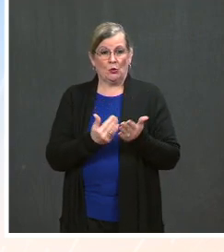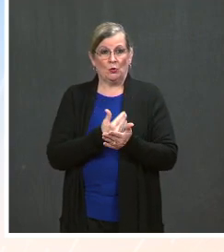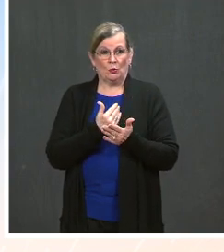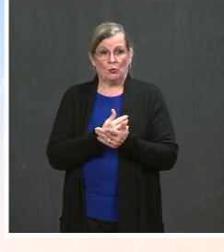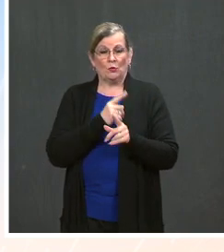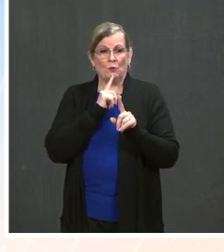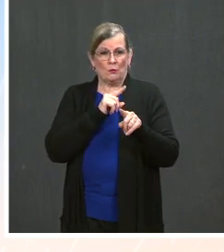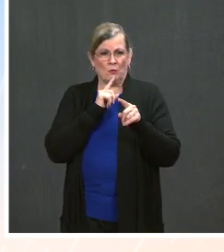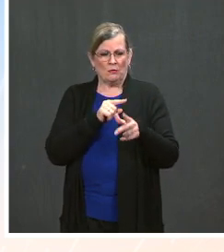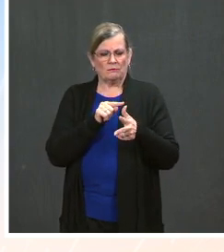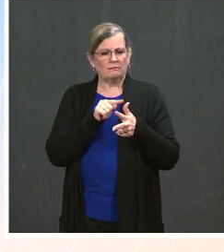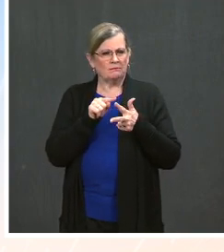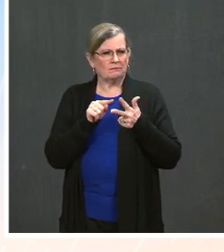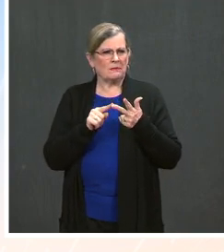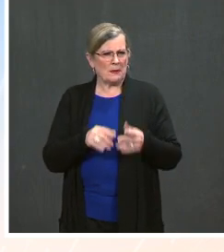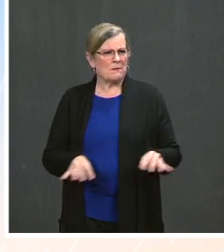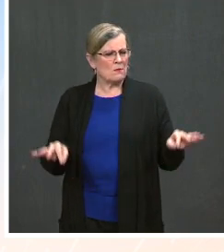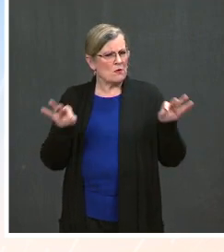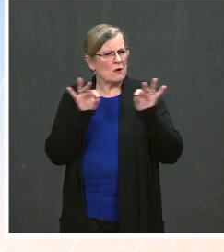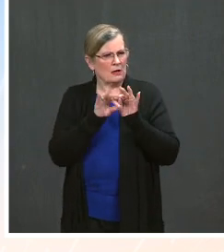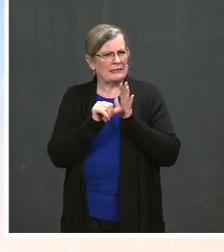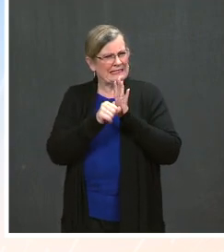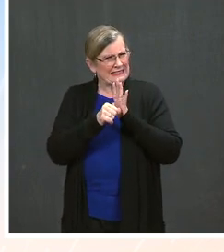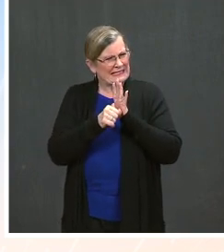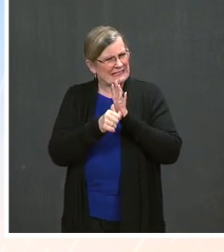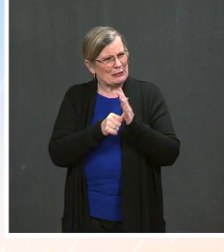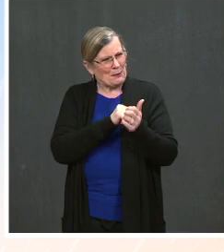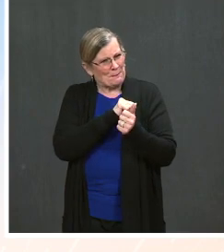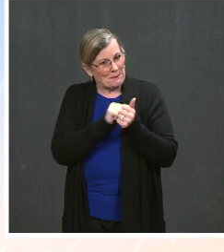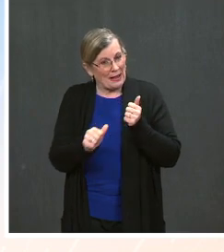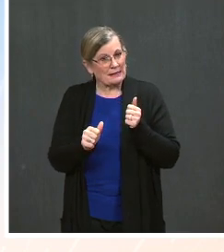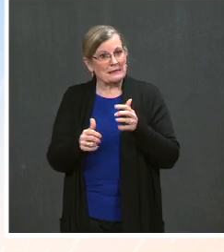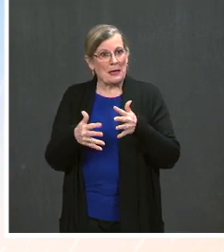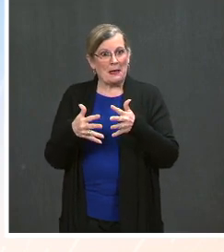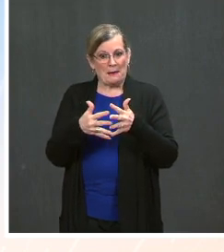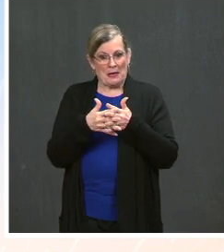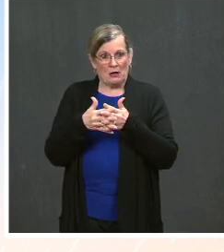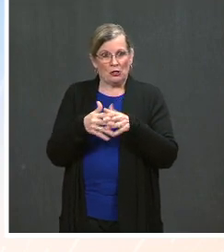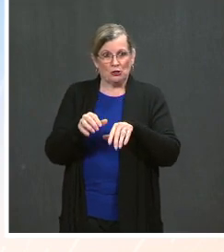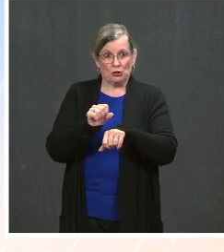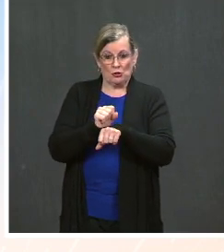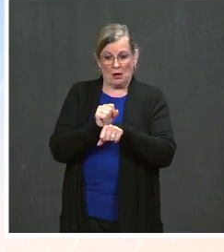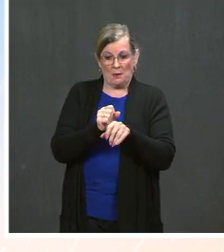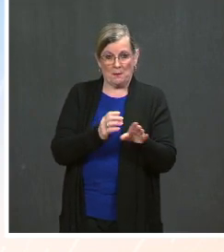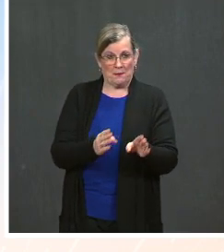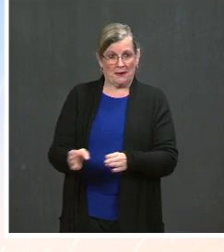of passing the American Jobs Plan: the jobs it will create, the type of workers who will benefit from it,